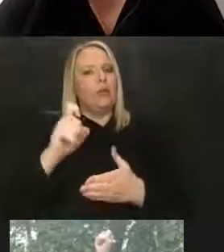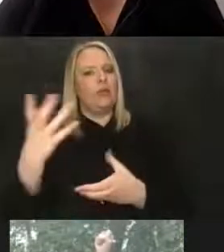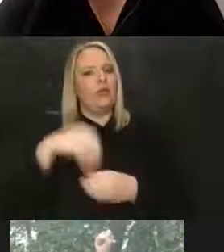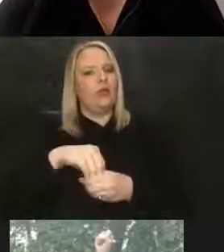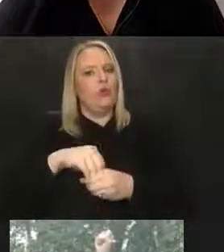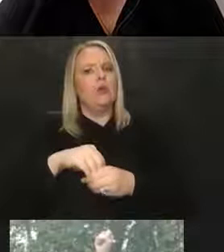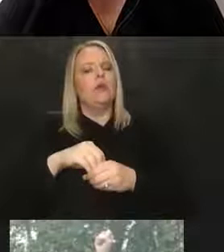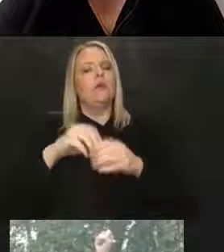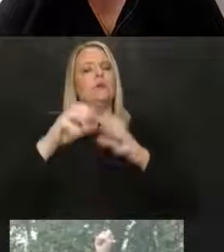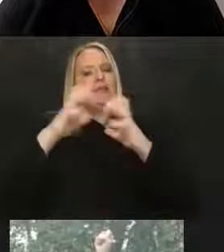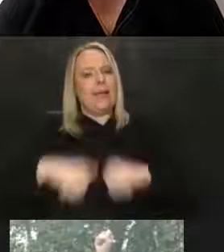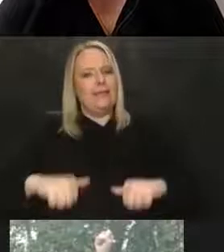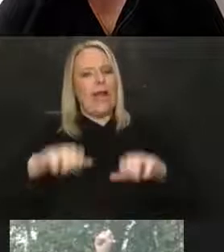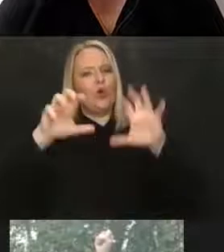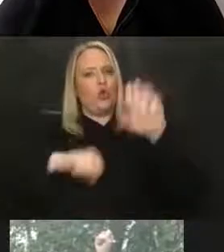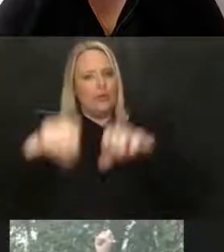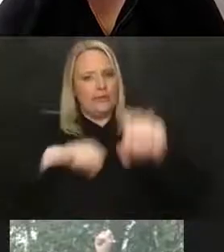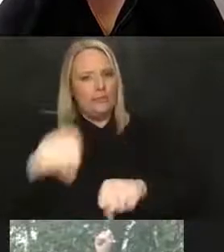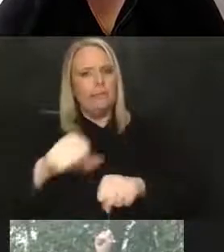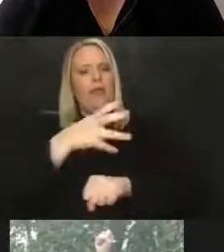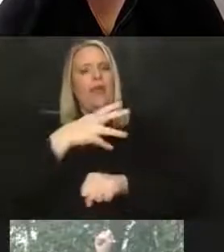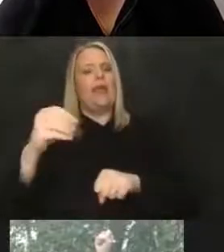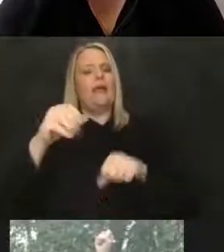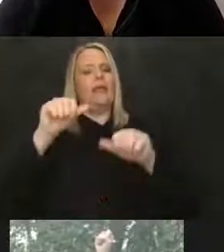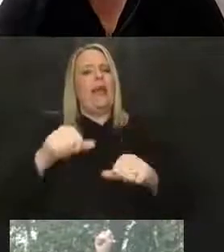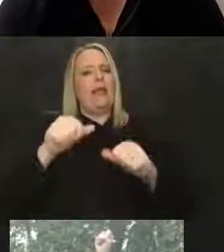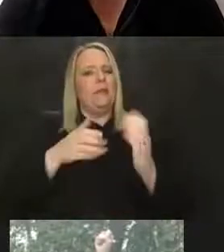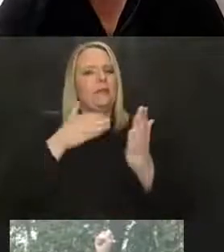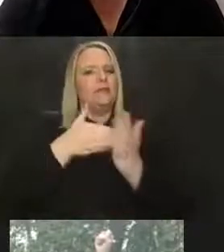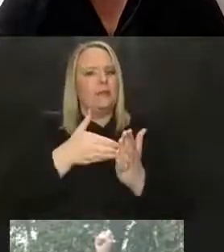white supremacy, and ableism-- and just a note of connection,